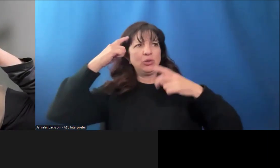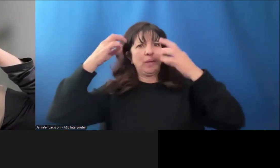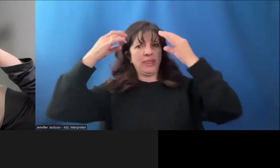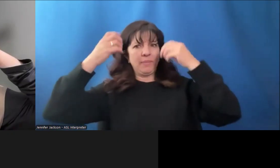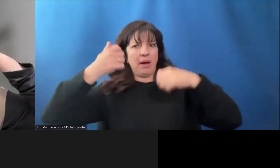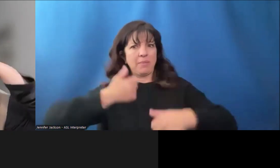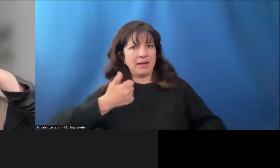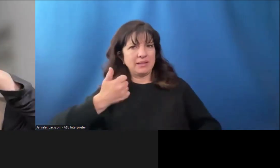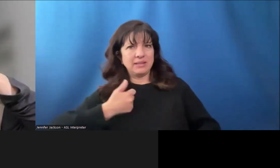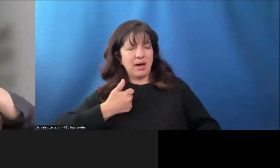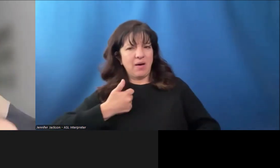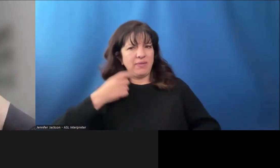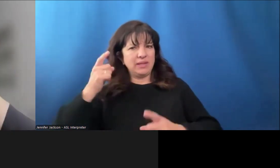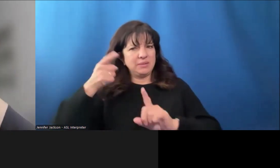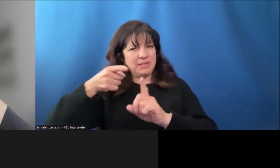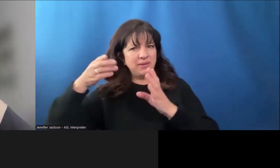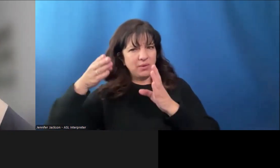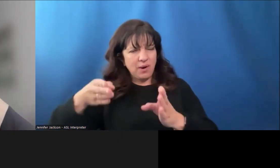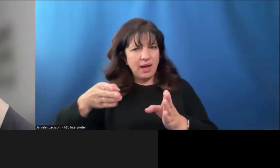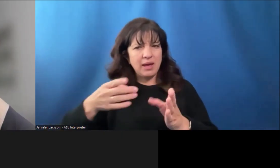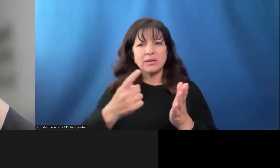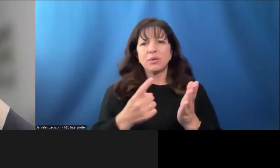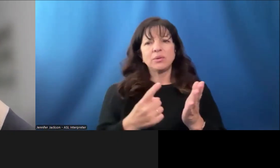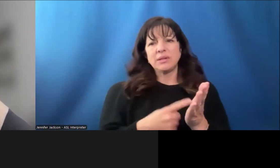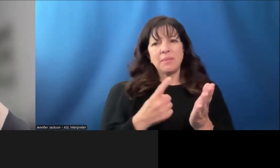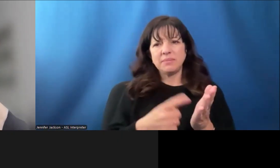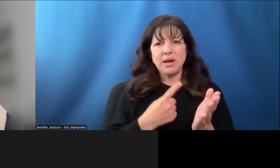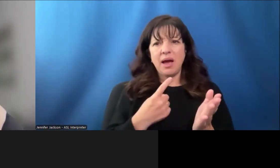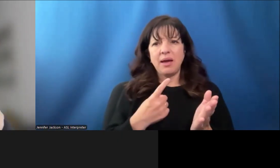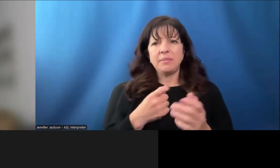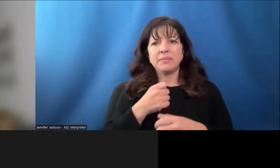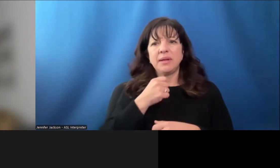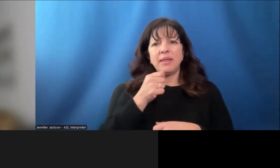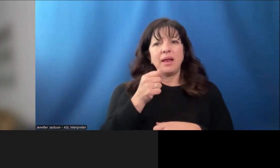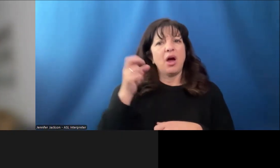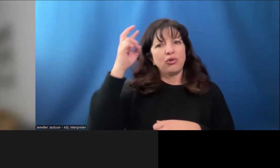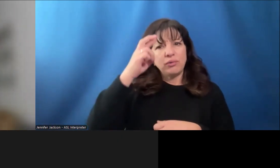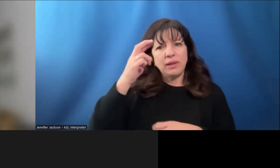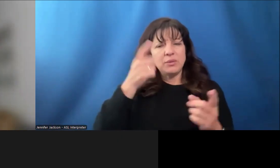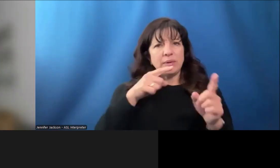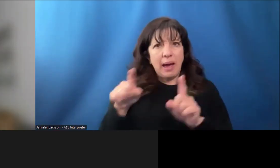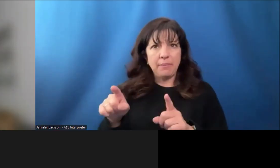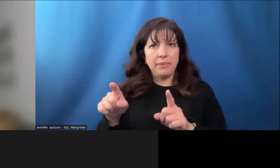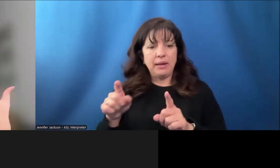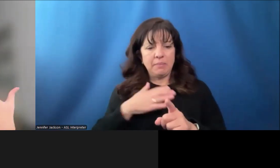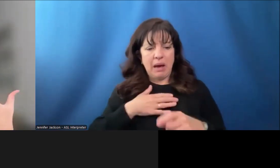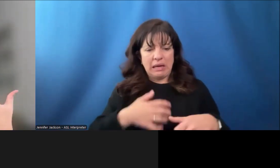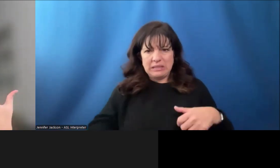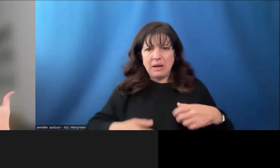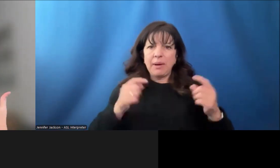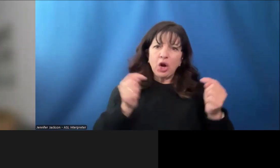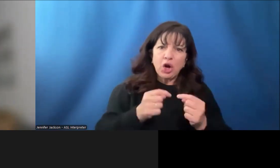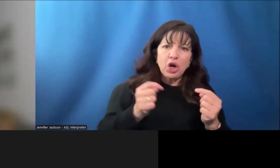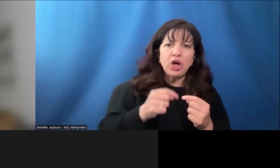this way. And sometimes it they don't even know what's happening, like, my my stomach hurts, or My head hurts. And so